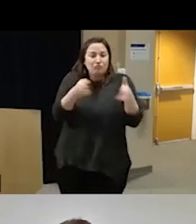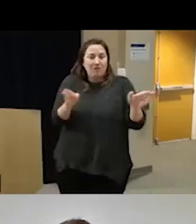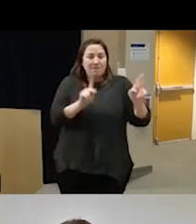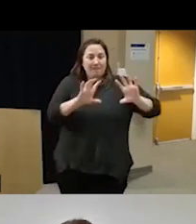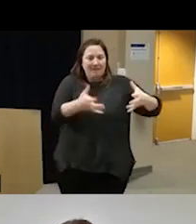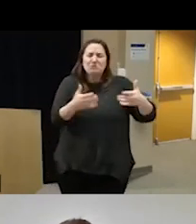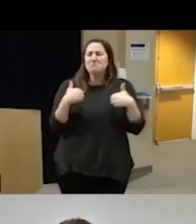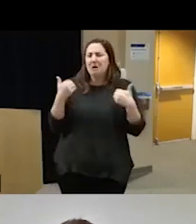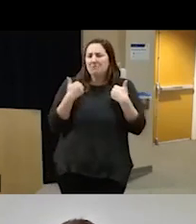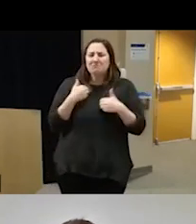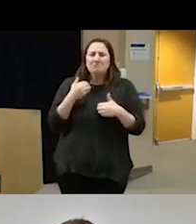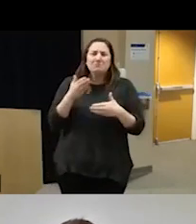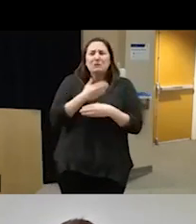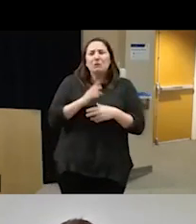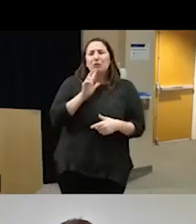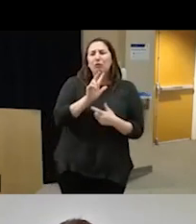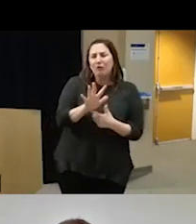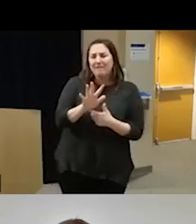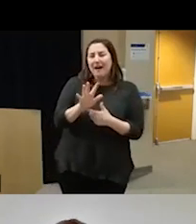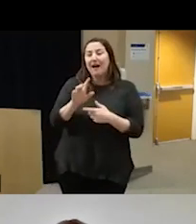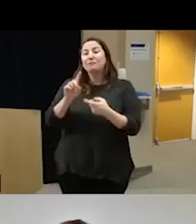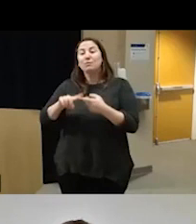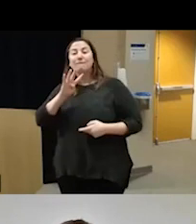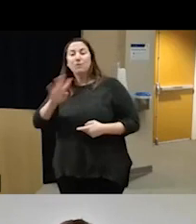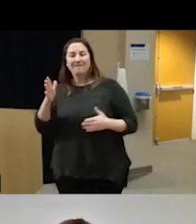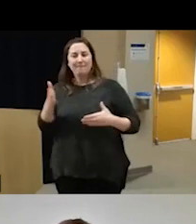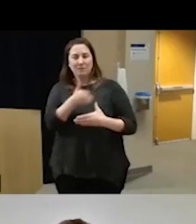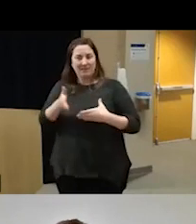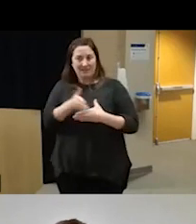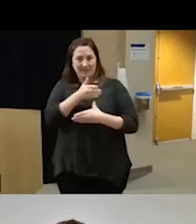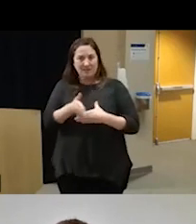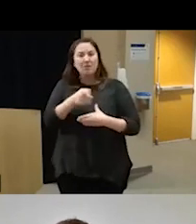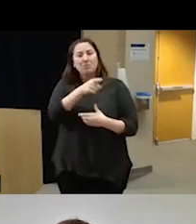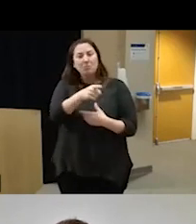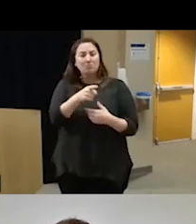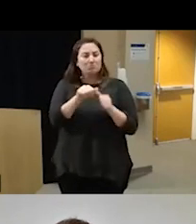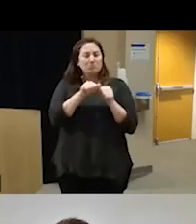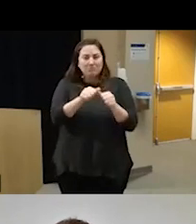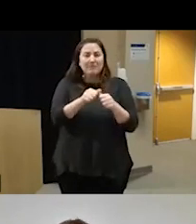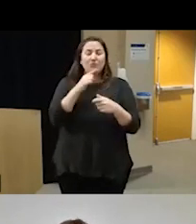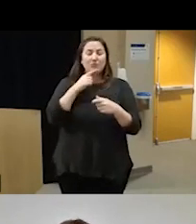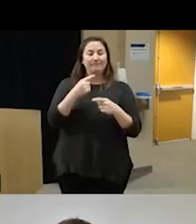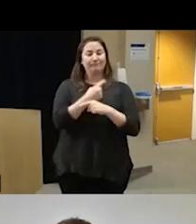35 to less than 45. They appropriately have a low metabolic syndrome rate less than 7%